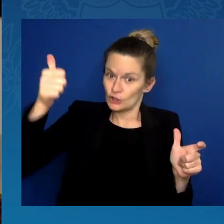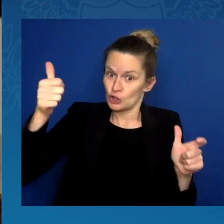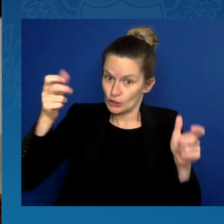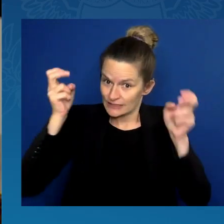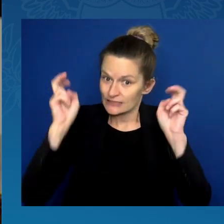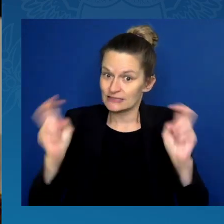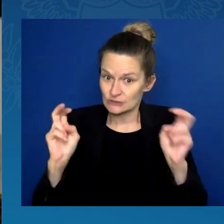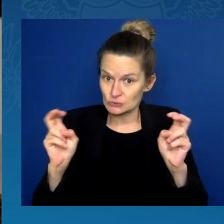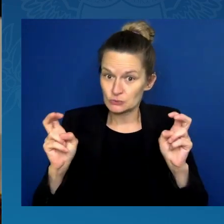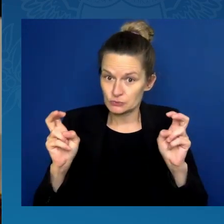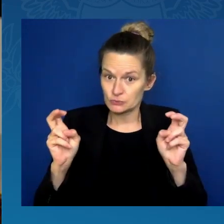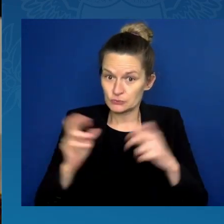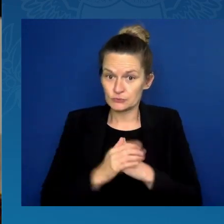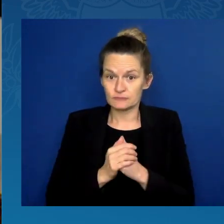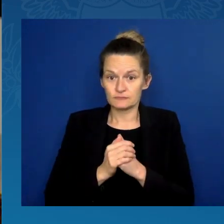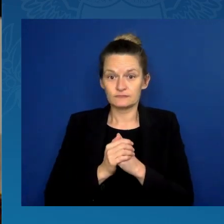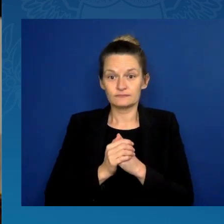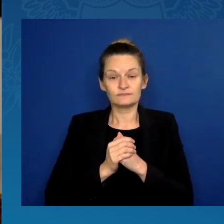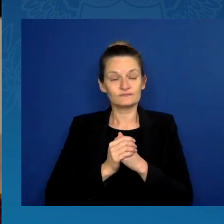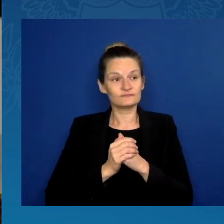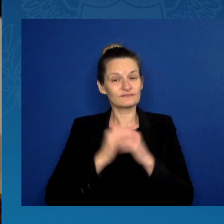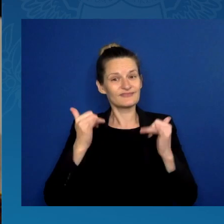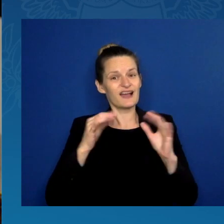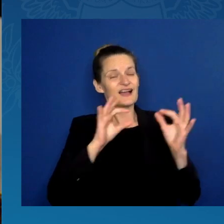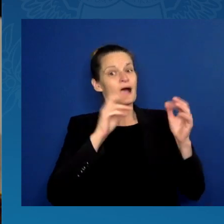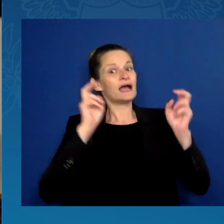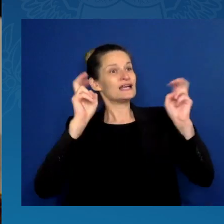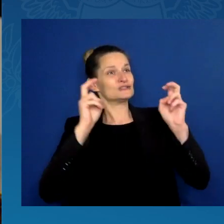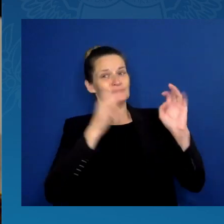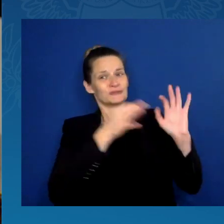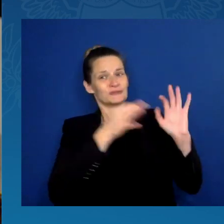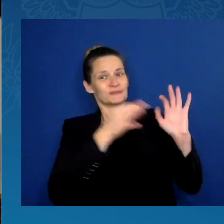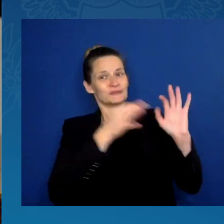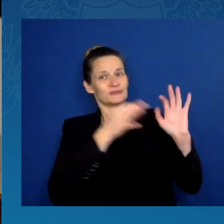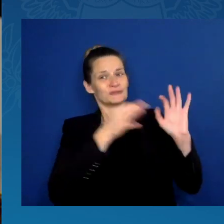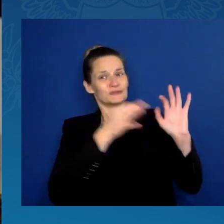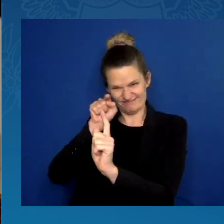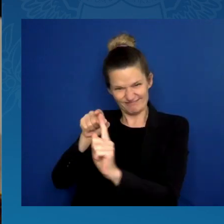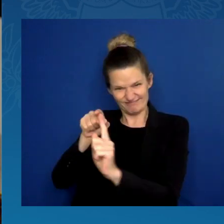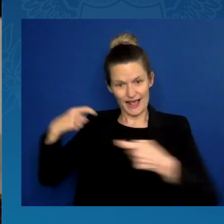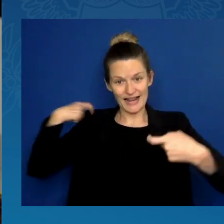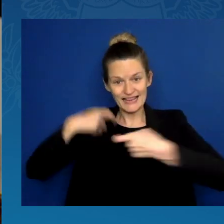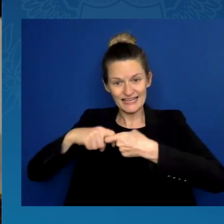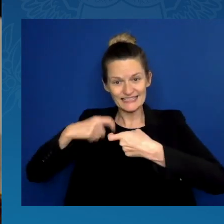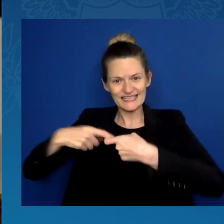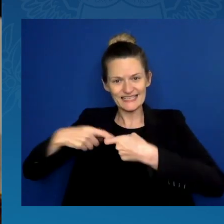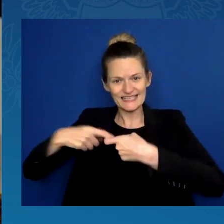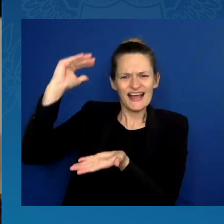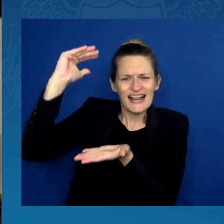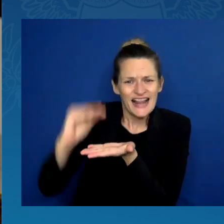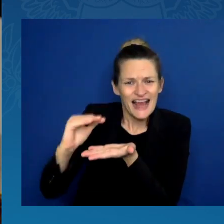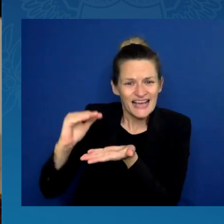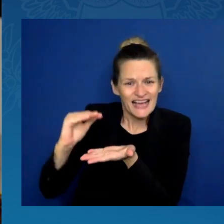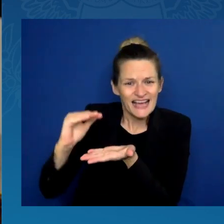are less likely to have private insurance and what that means in terms of what options are available